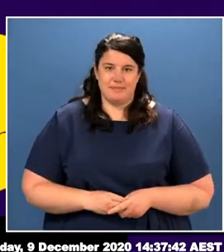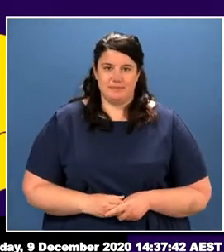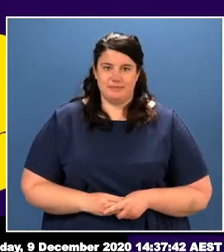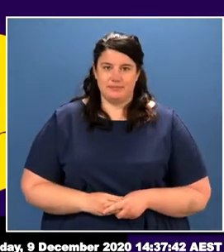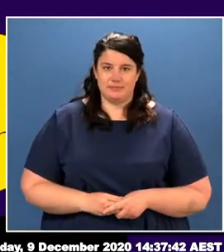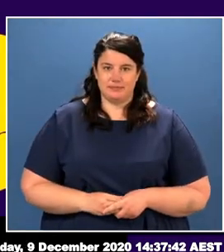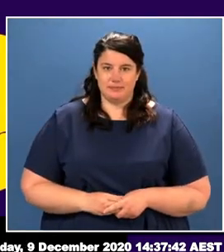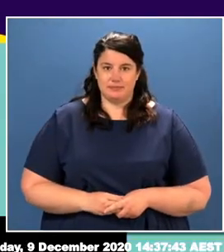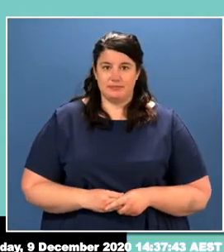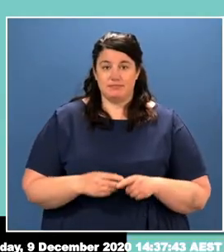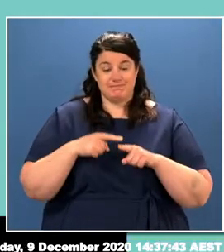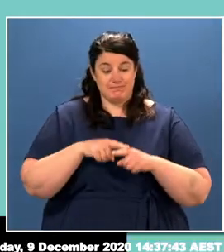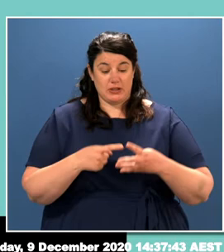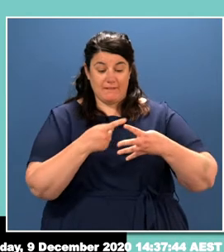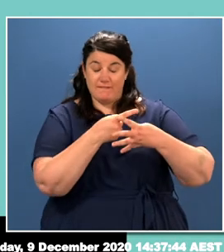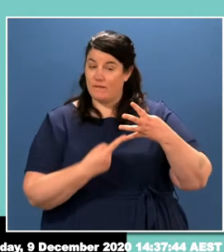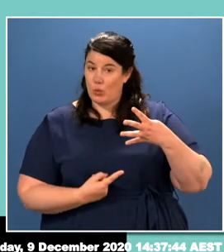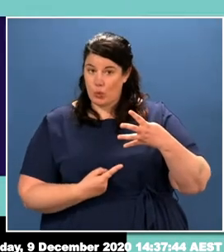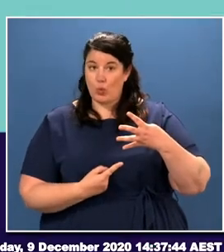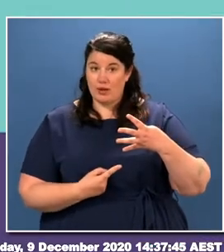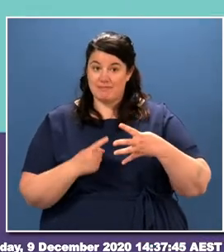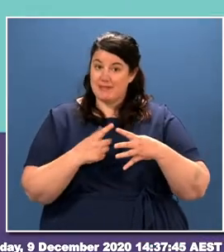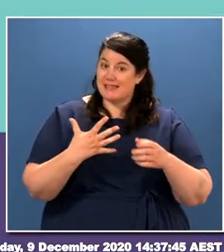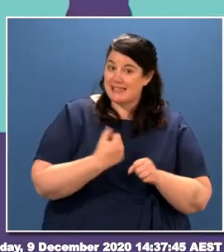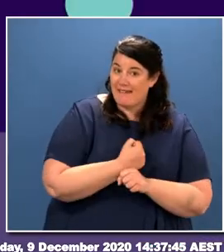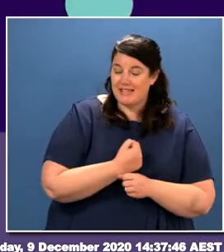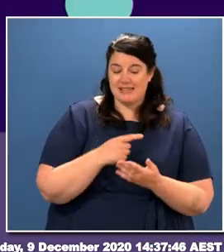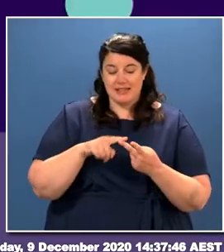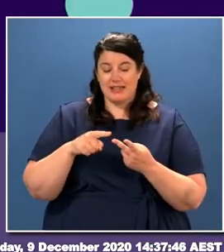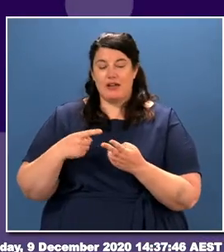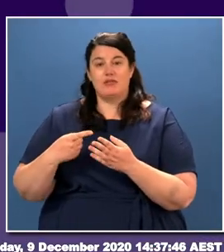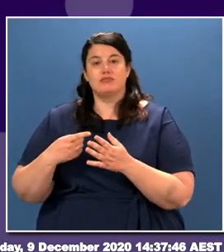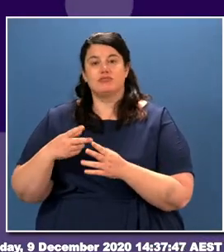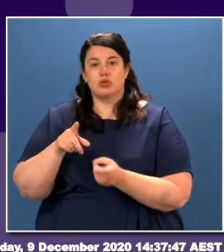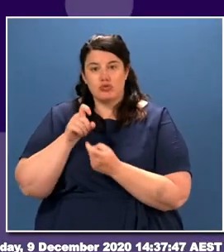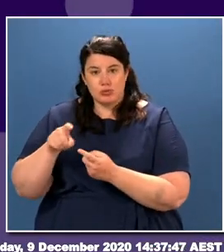Built upon the four pillars of inclusion, safety, recruitment and accessibility,